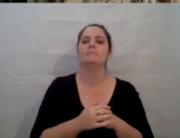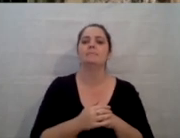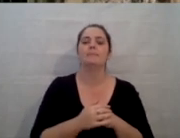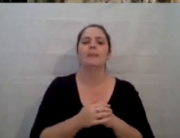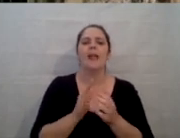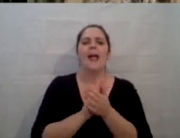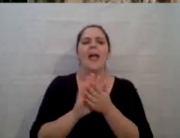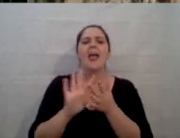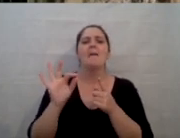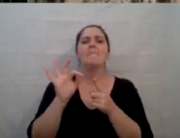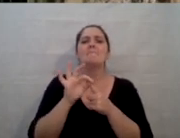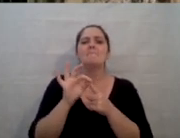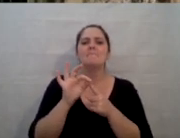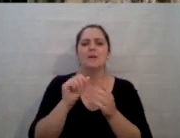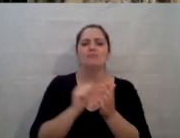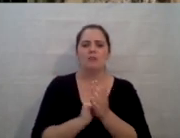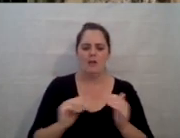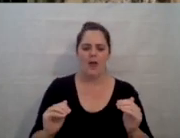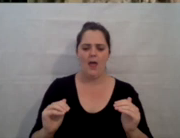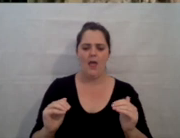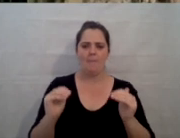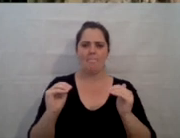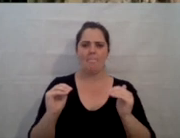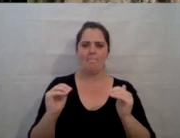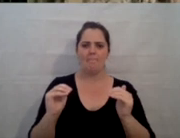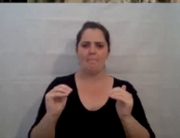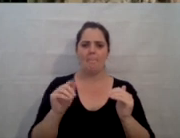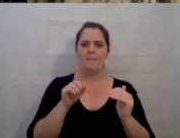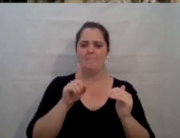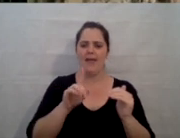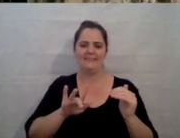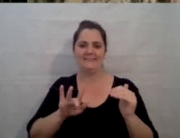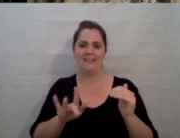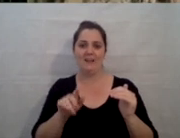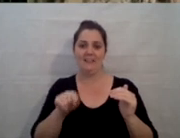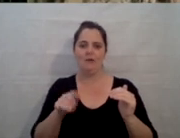above that, so the hips are up here, the anatomical centre is at the groin down here.